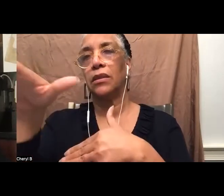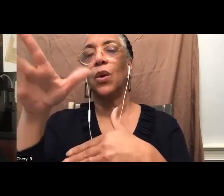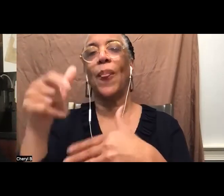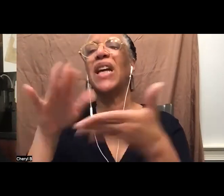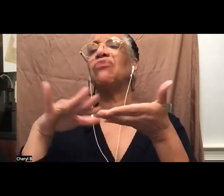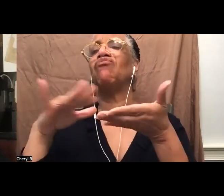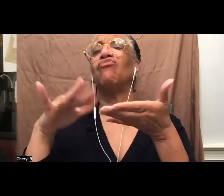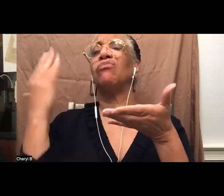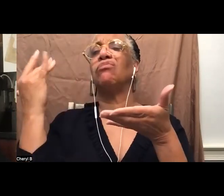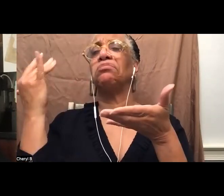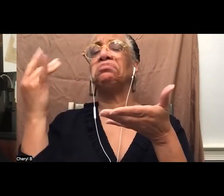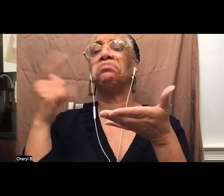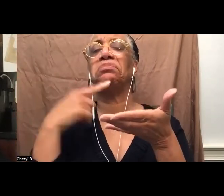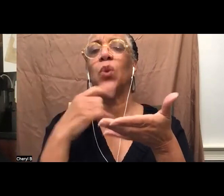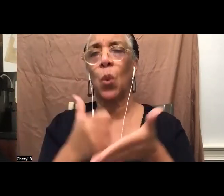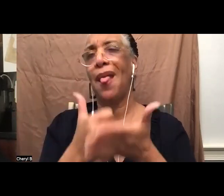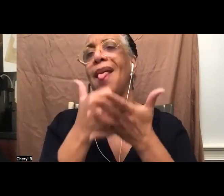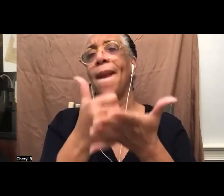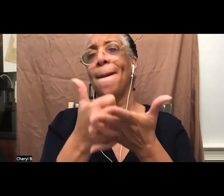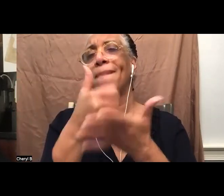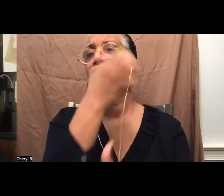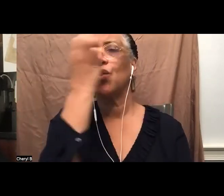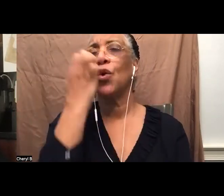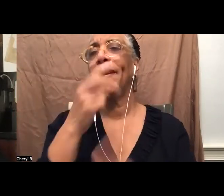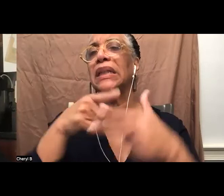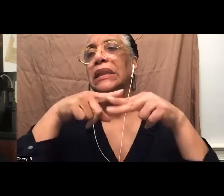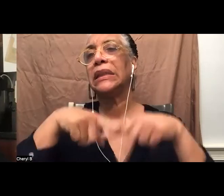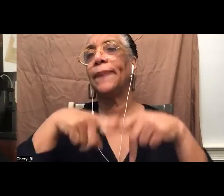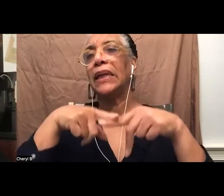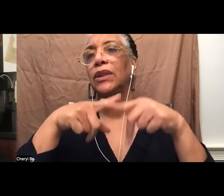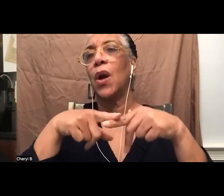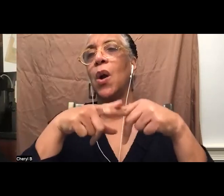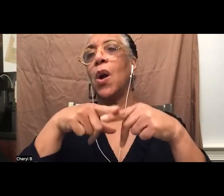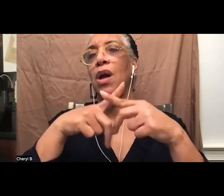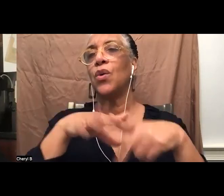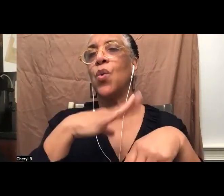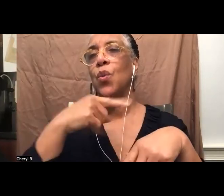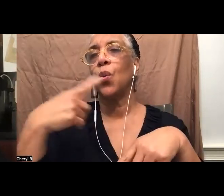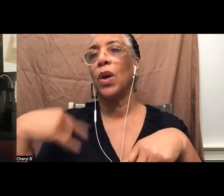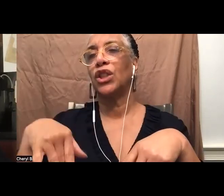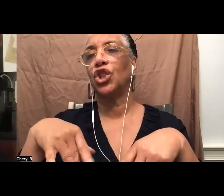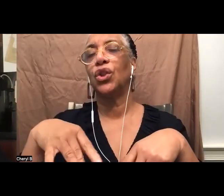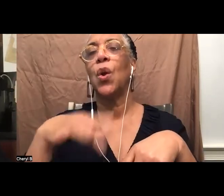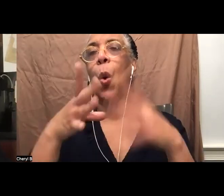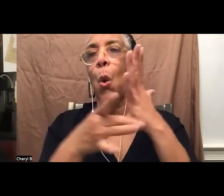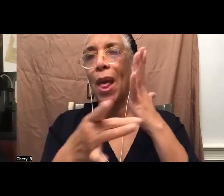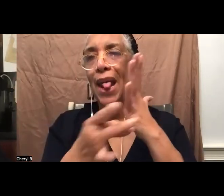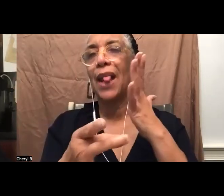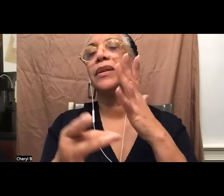help end European dependence on Russian oil and gas. Among the many horrendous impacts